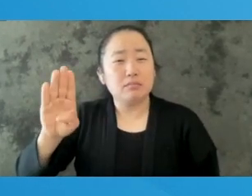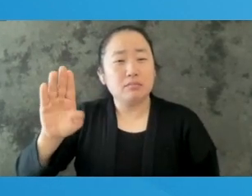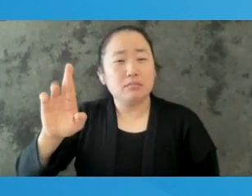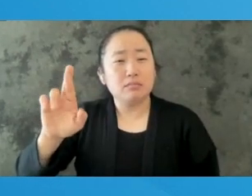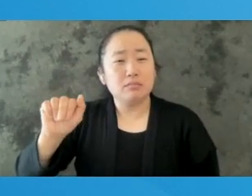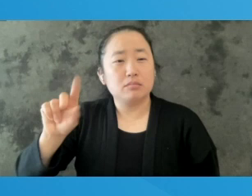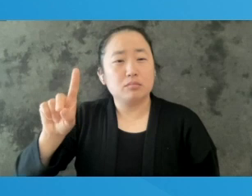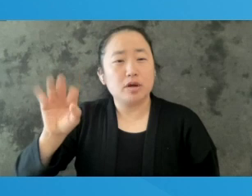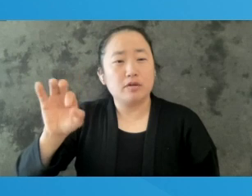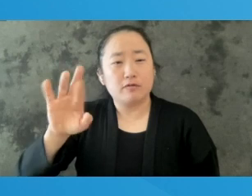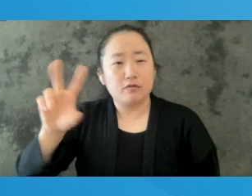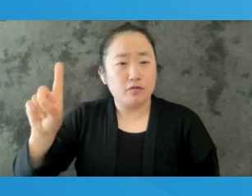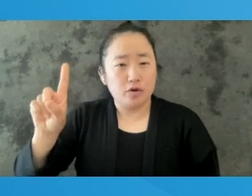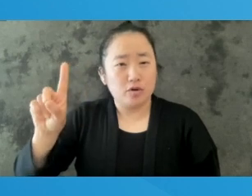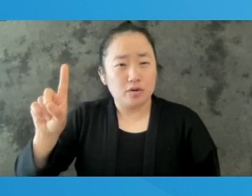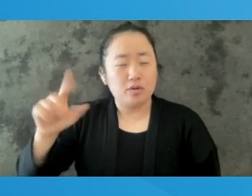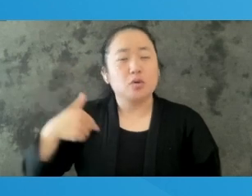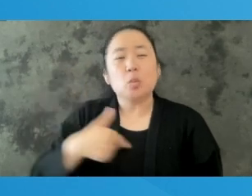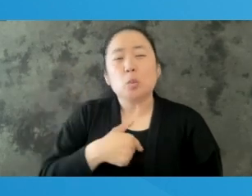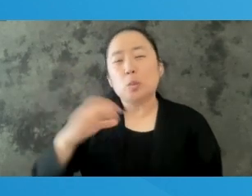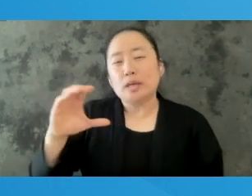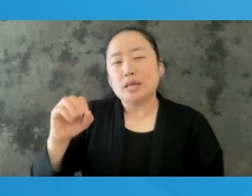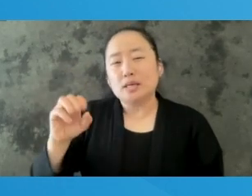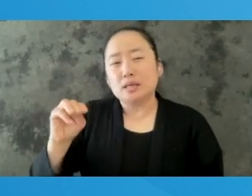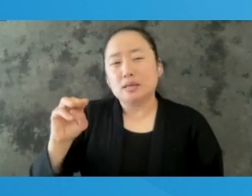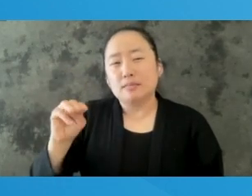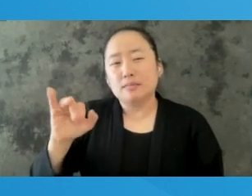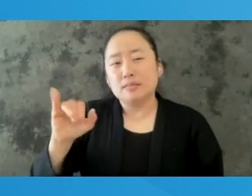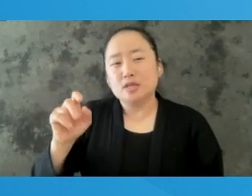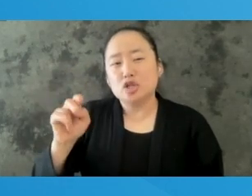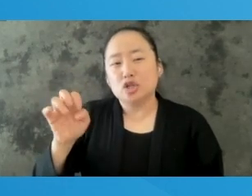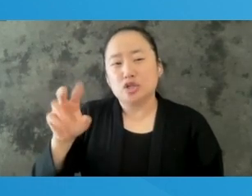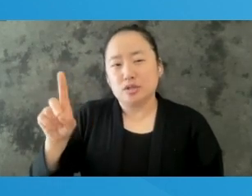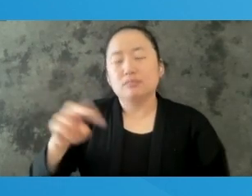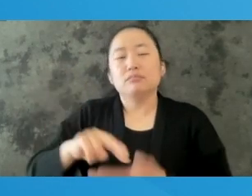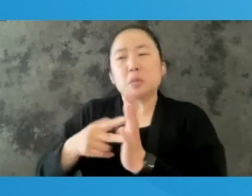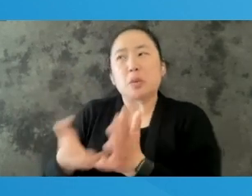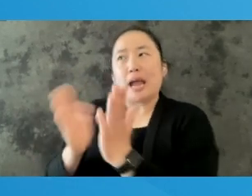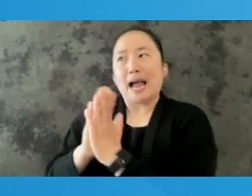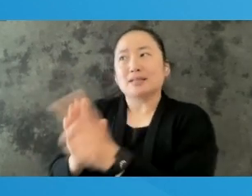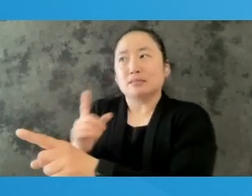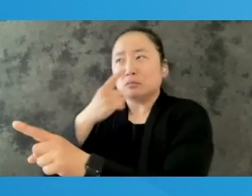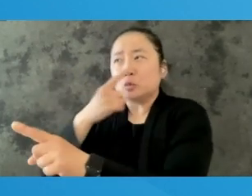Meaning we asked him to create this artwork specifically for our building.